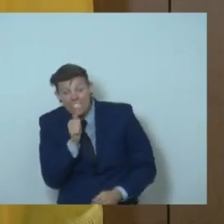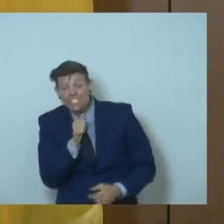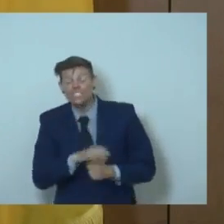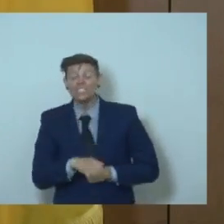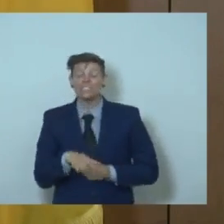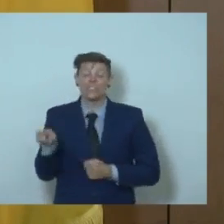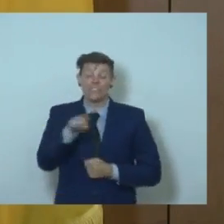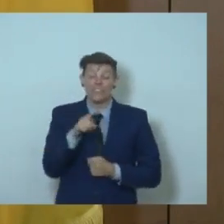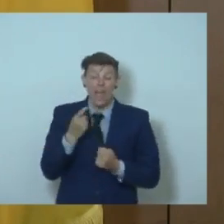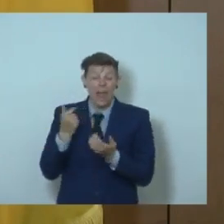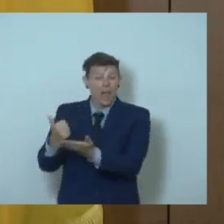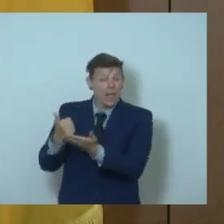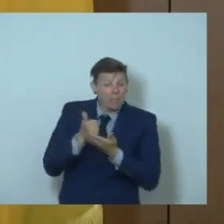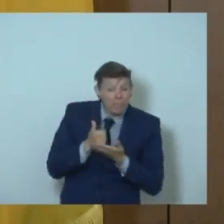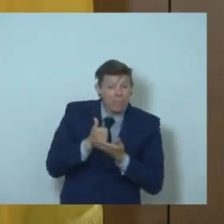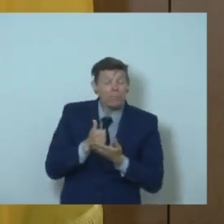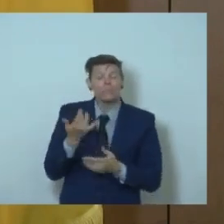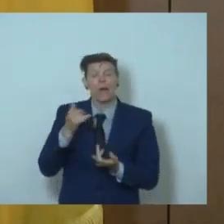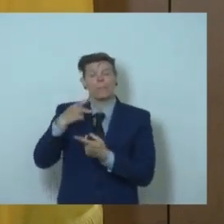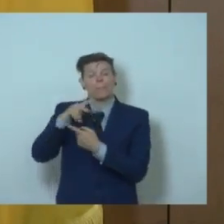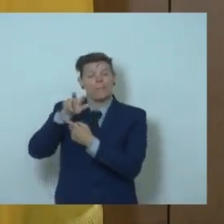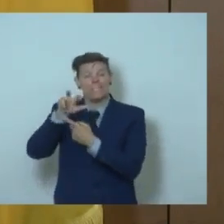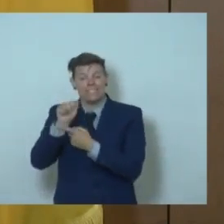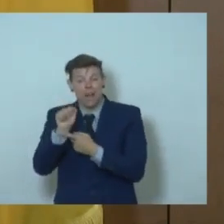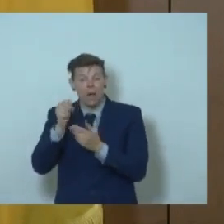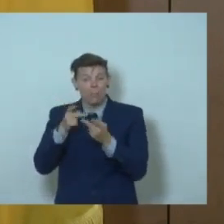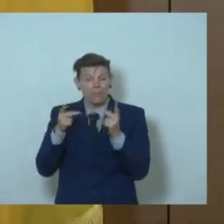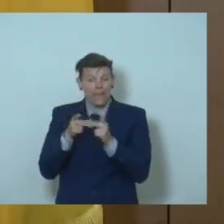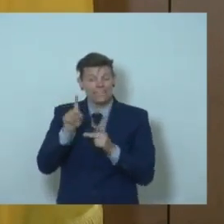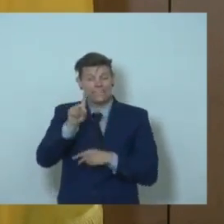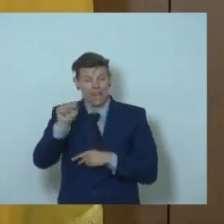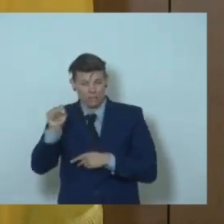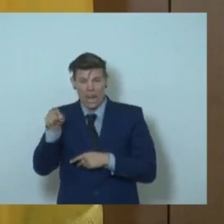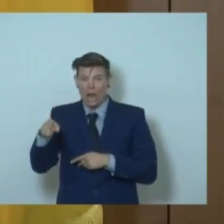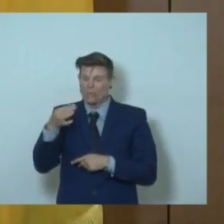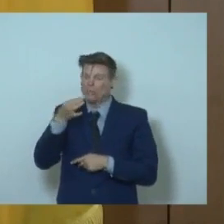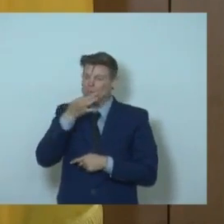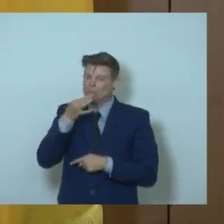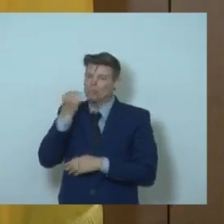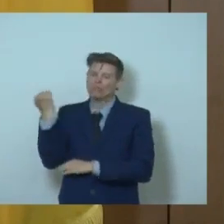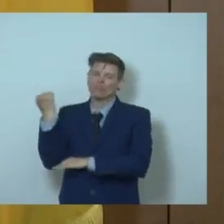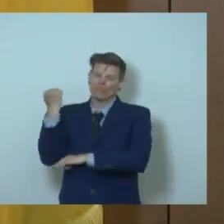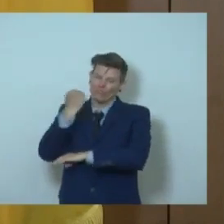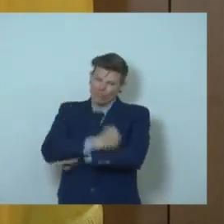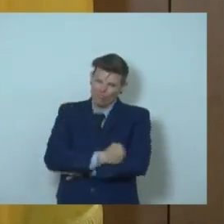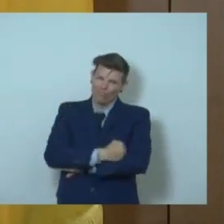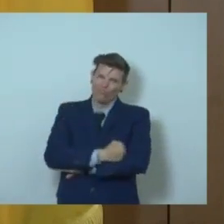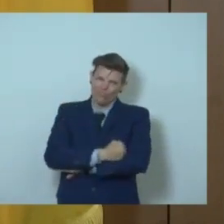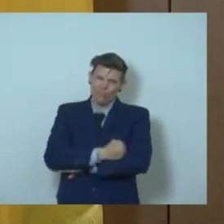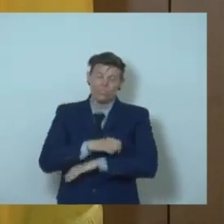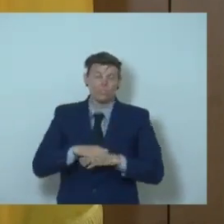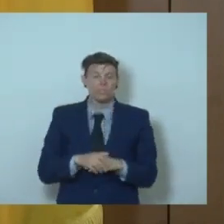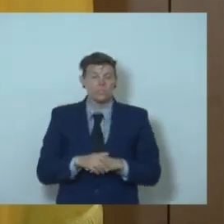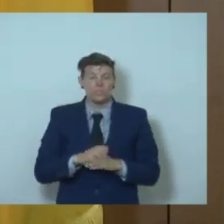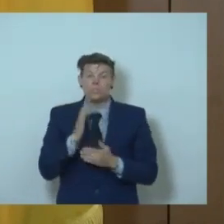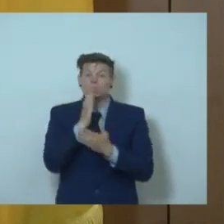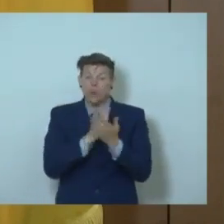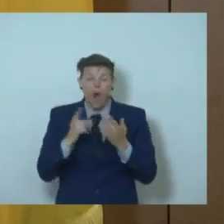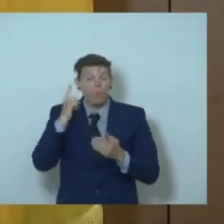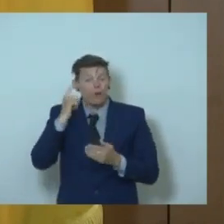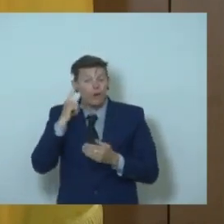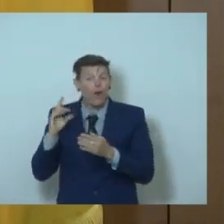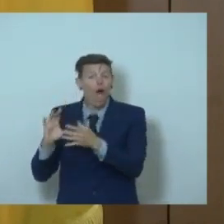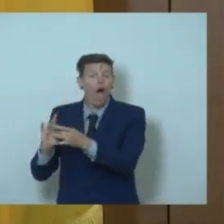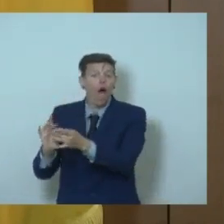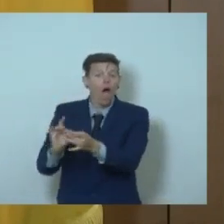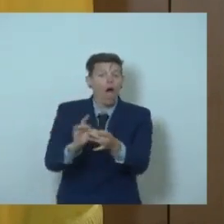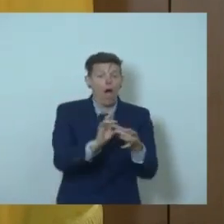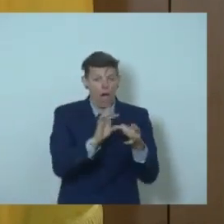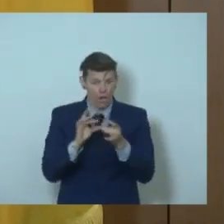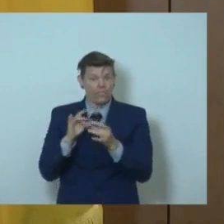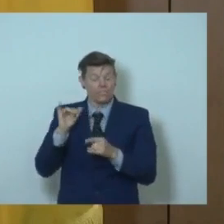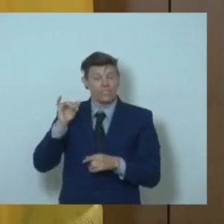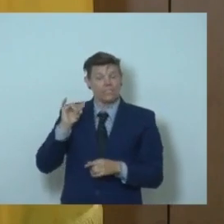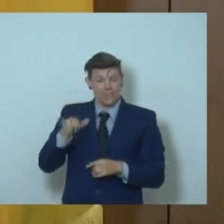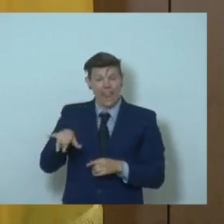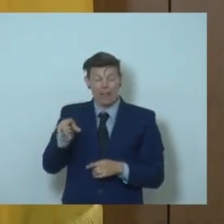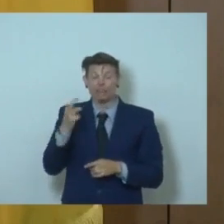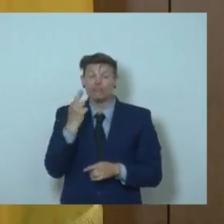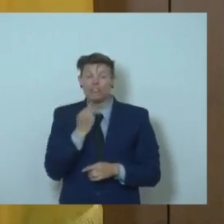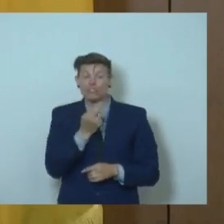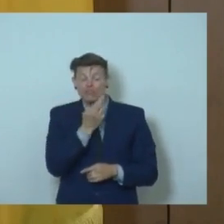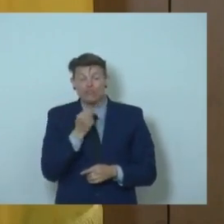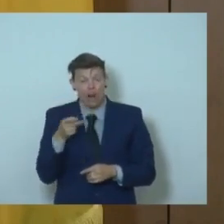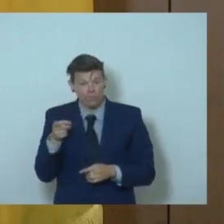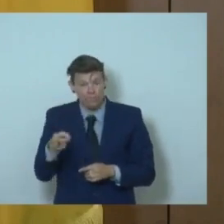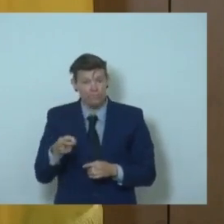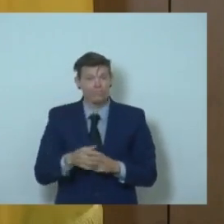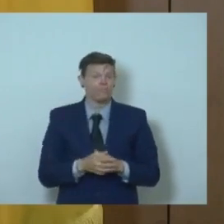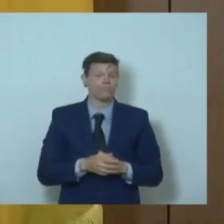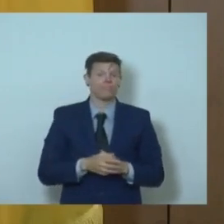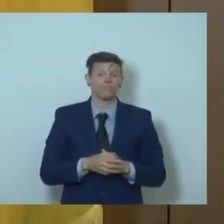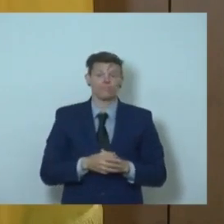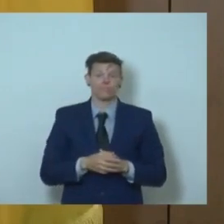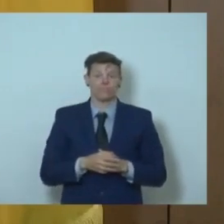AND IN FACT, THERE WAS A PIZZA PLACE IN DOWNTOWN THAT YOU KNOW, JUST AS GOING TO CLOSE THEIR DOORS AND IN SOME OF THE STATEMENTS THAT I SAW ON SOCIAL MEDIA ABOUT THIS PIZZERIA.